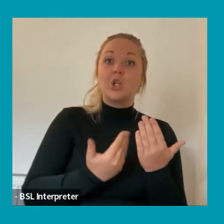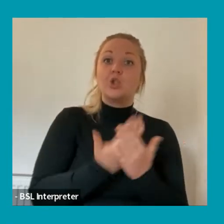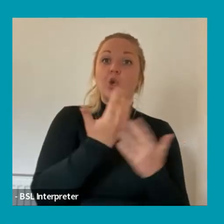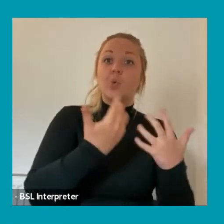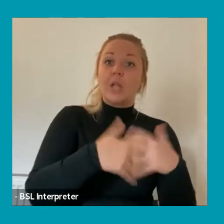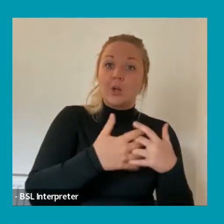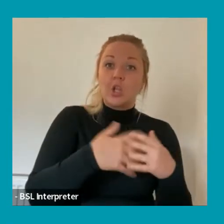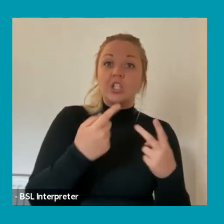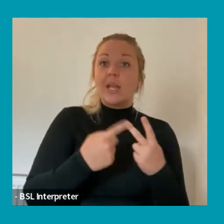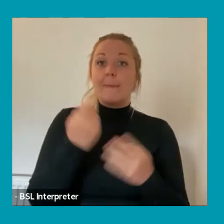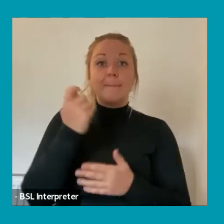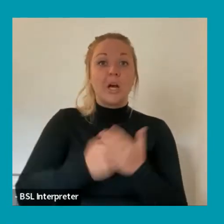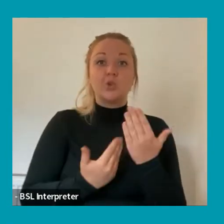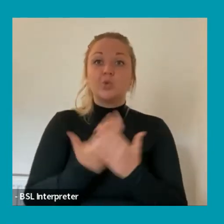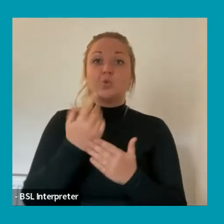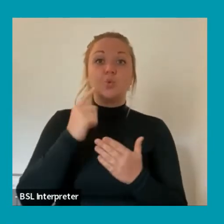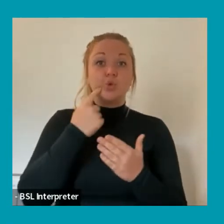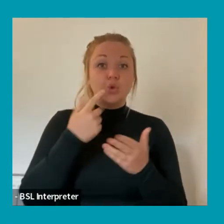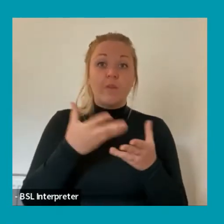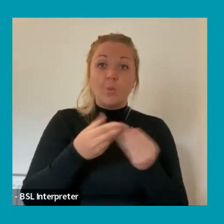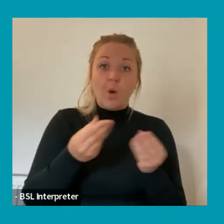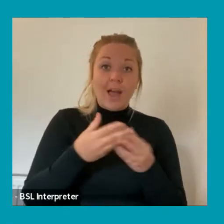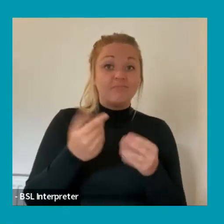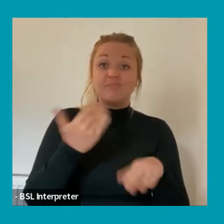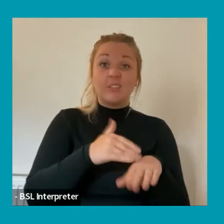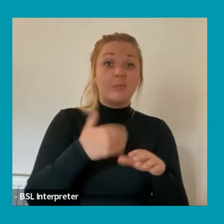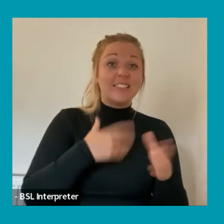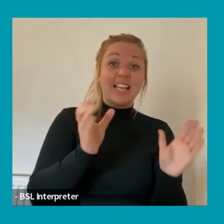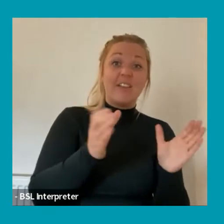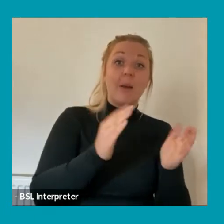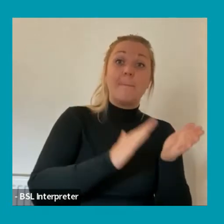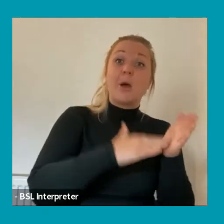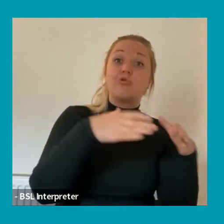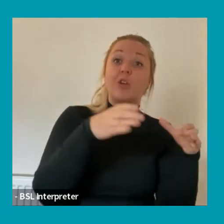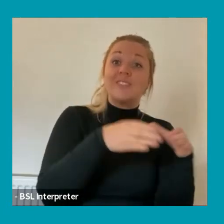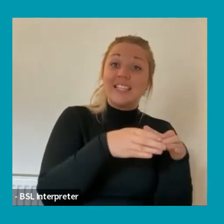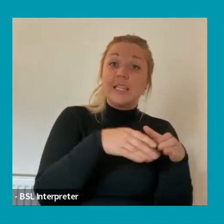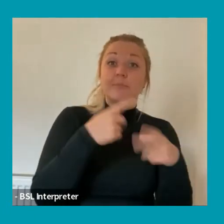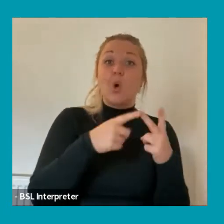it is Teams or Zoom or whatever it might be.